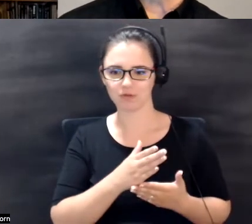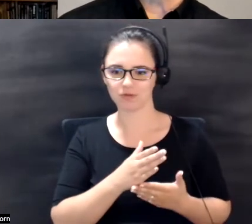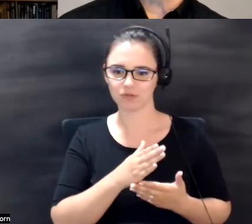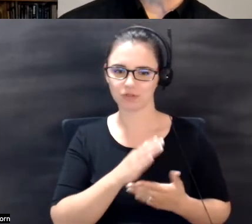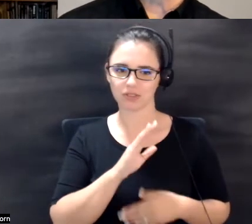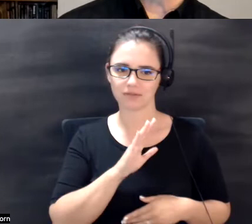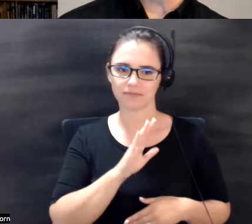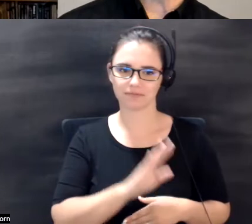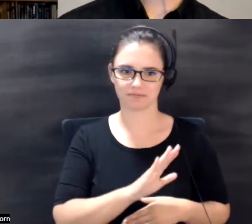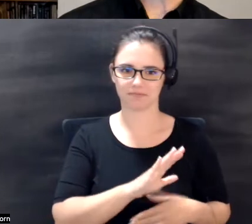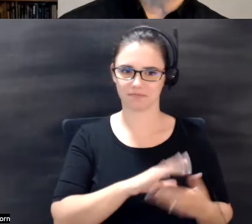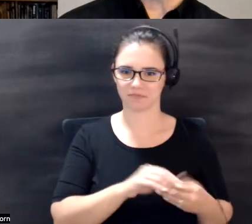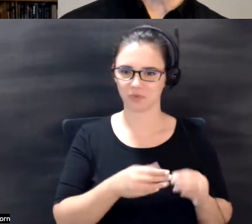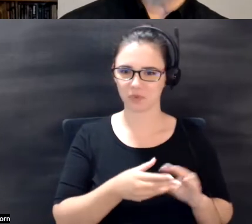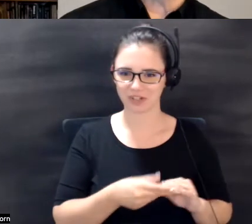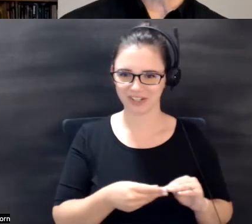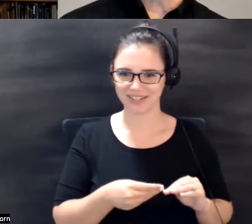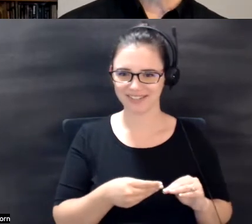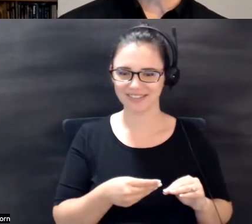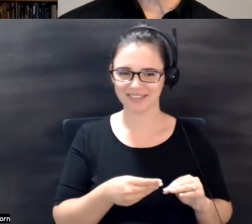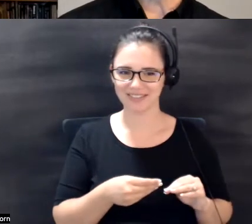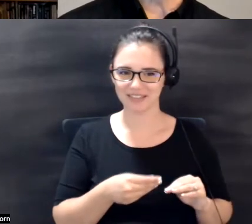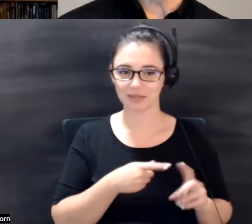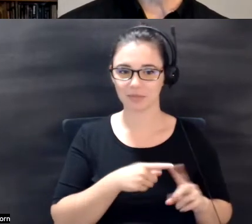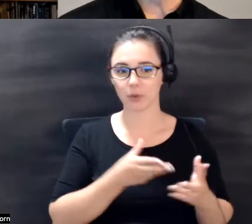um, *their* story, but it's through my own lens of course.